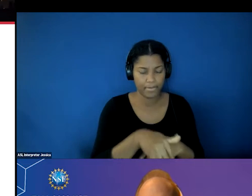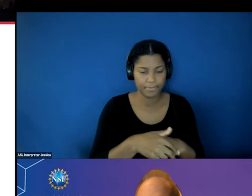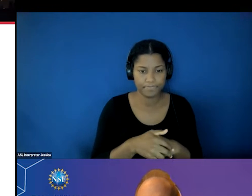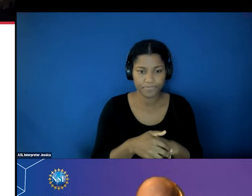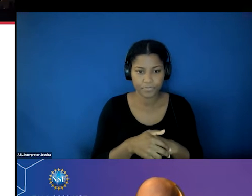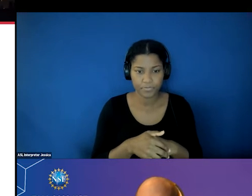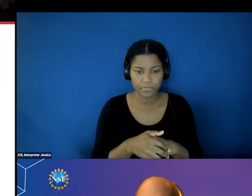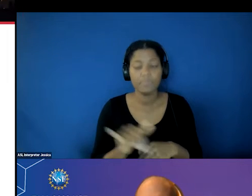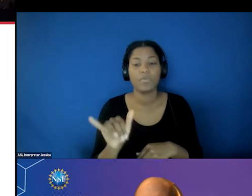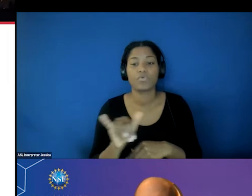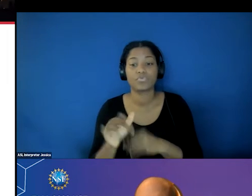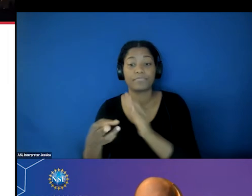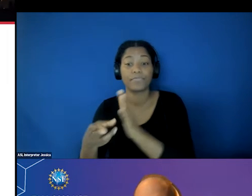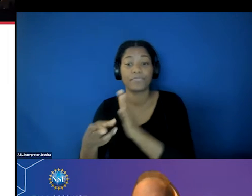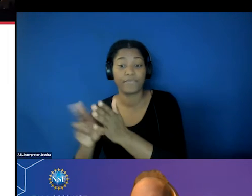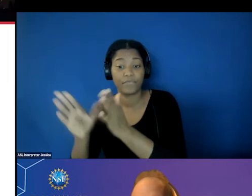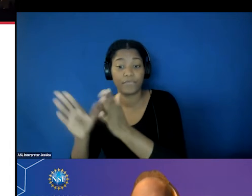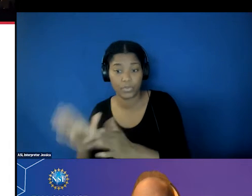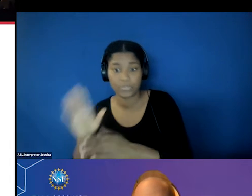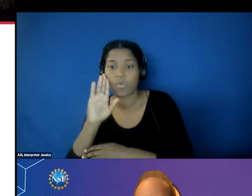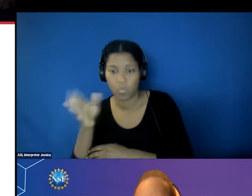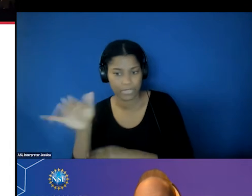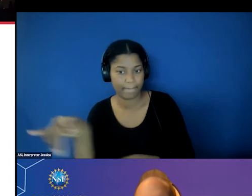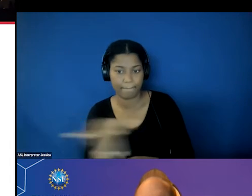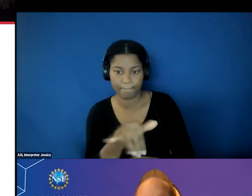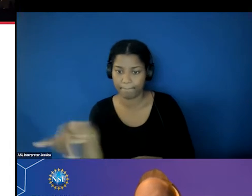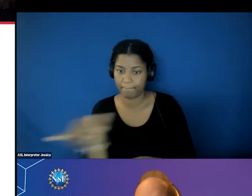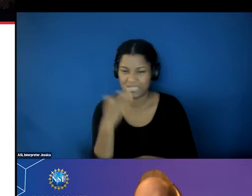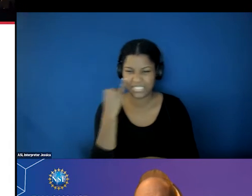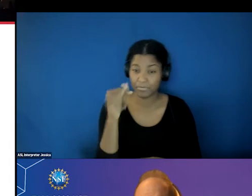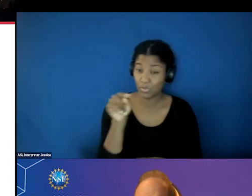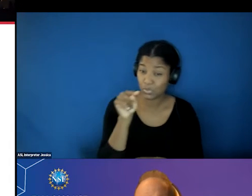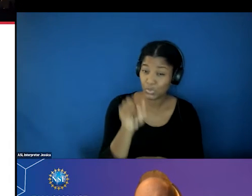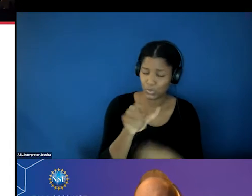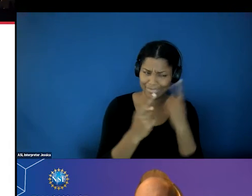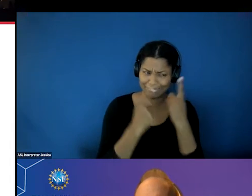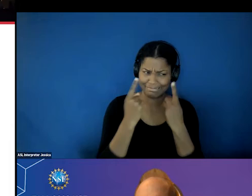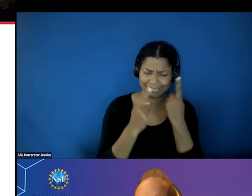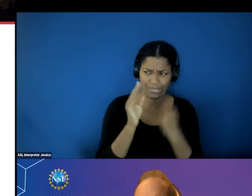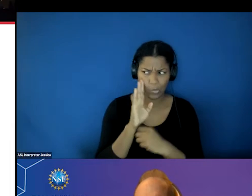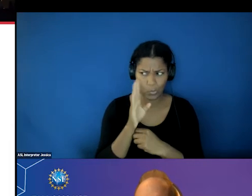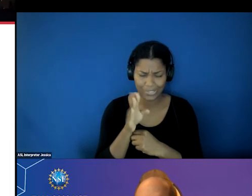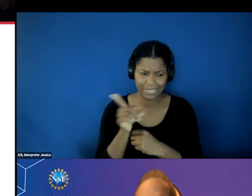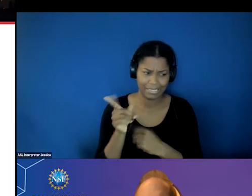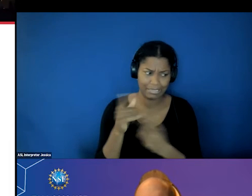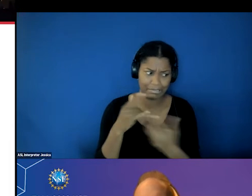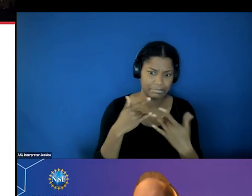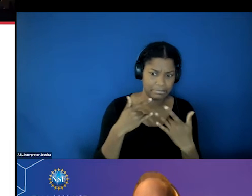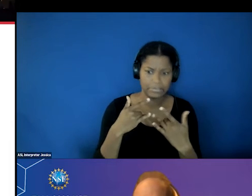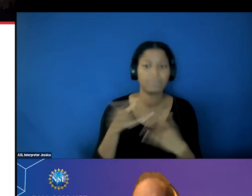that reviewers are going to have if you are thinking about it as well. So, my best advice is to address those issues head-on.